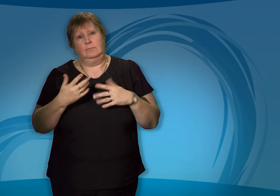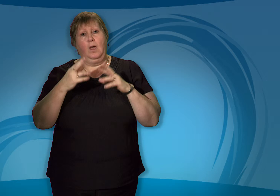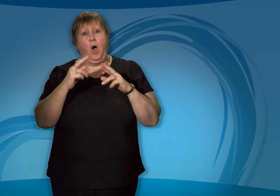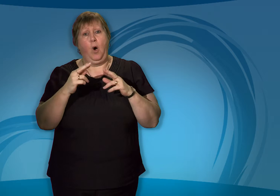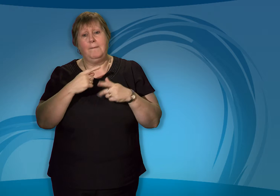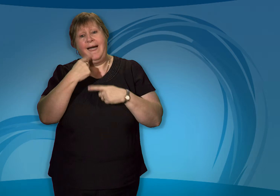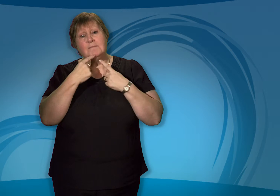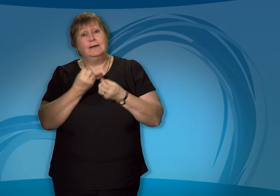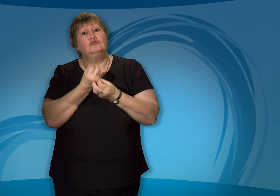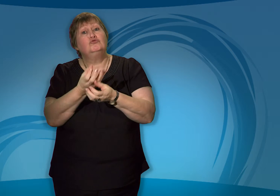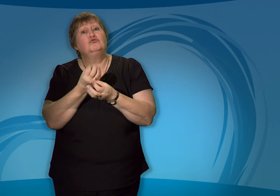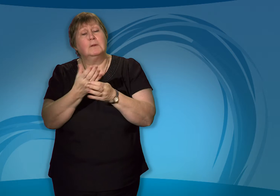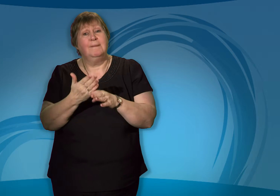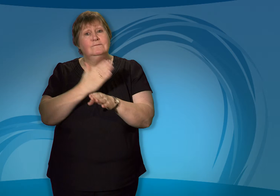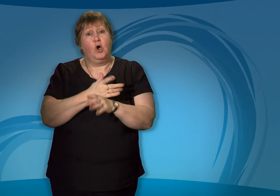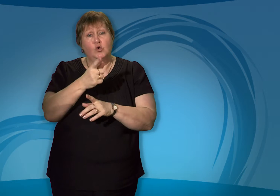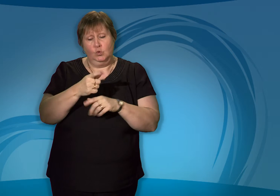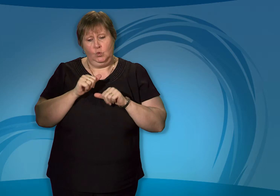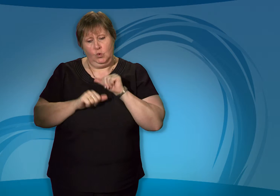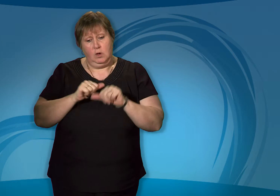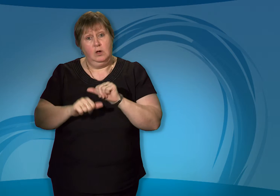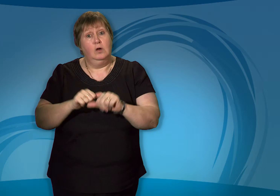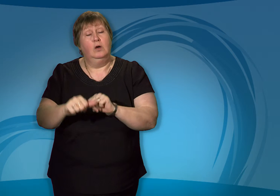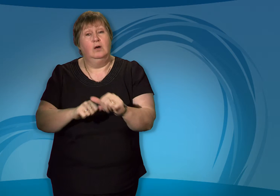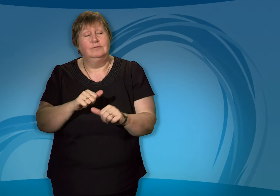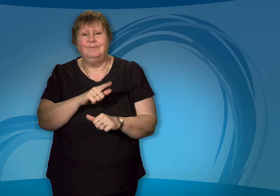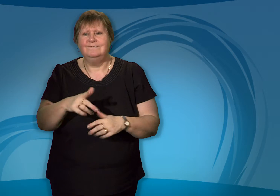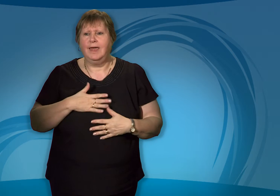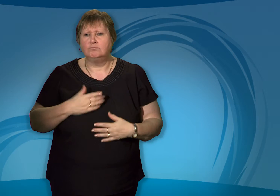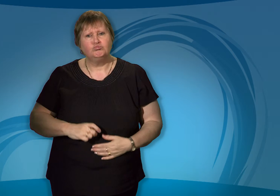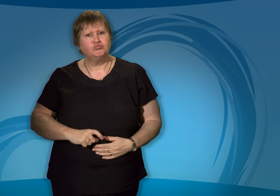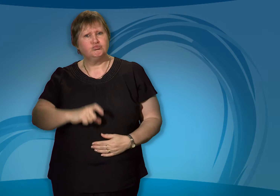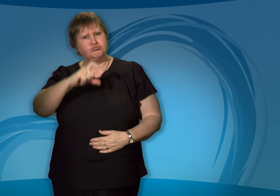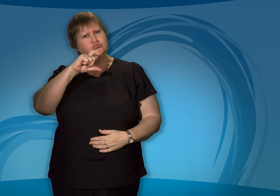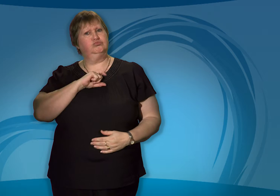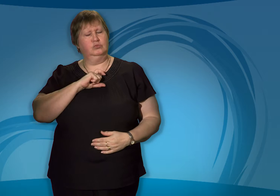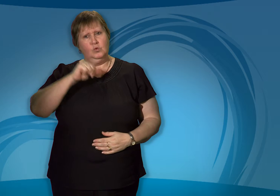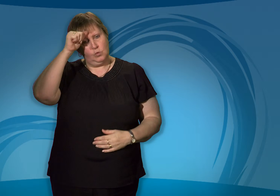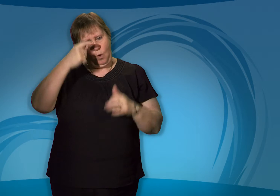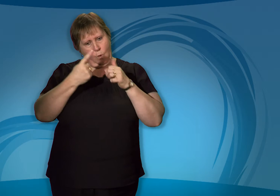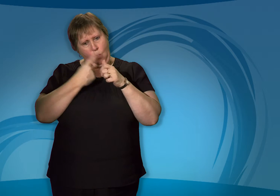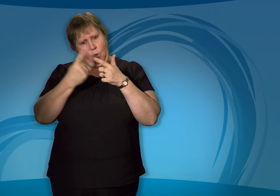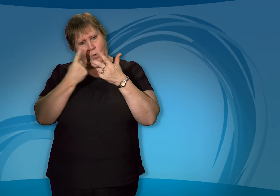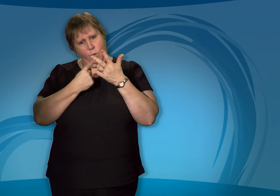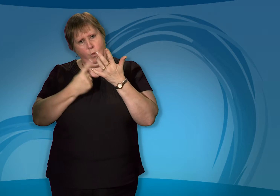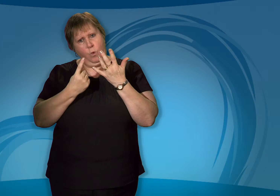We hope that by giving you this advice before undergoing the procedure you will feel more confident about knowing what to